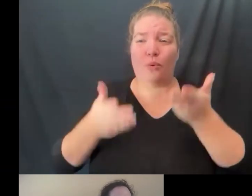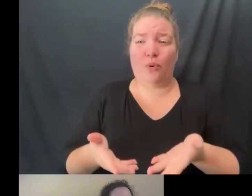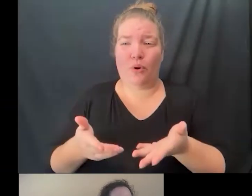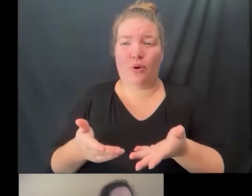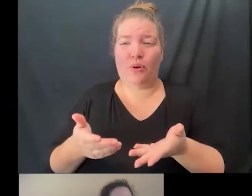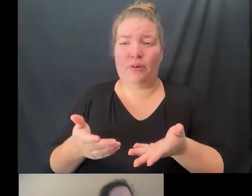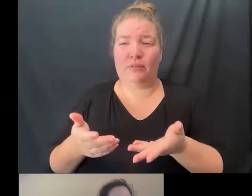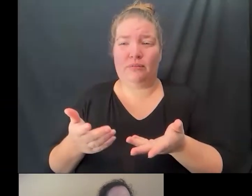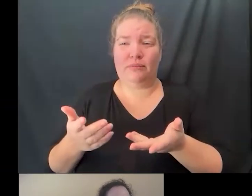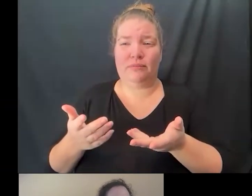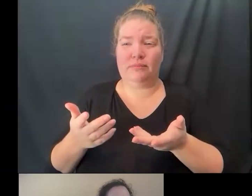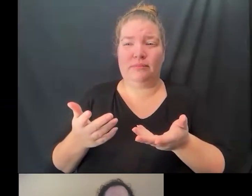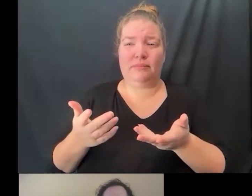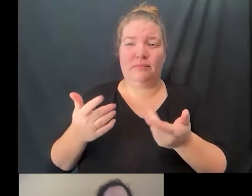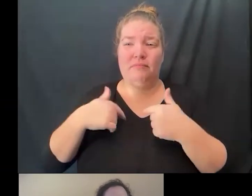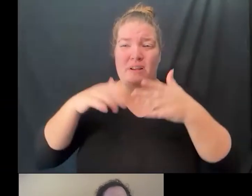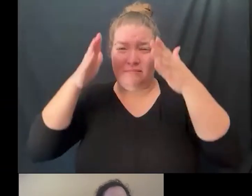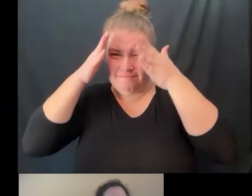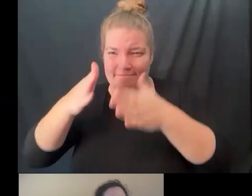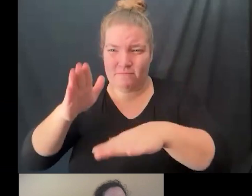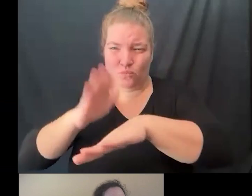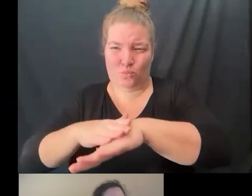So all that to say, we're not going to mention AAA again